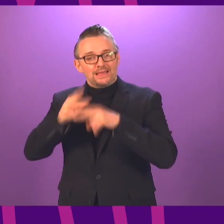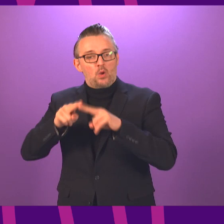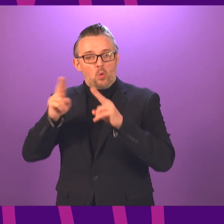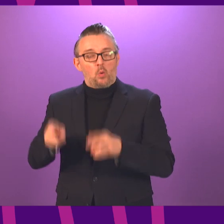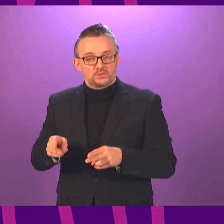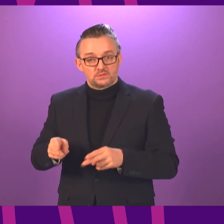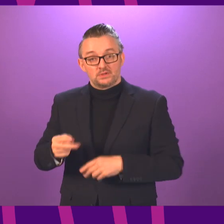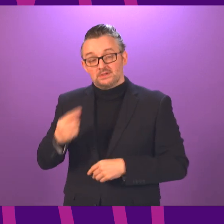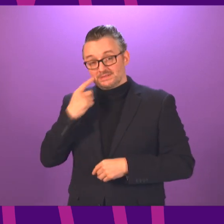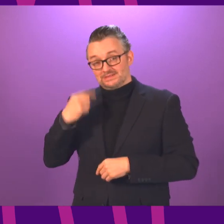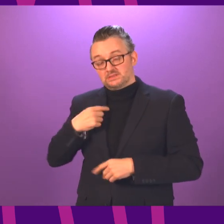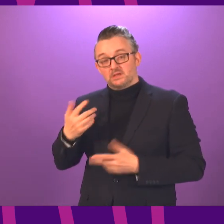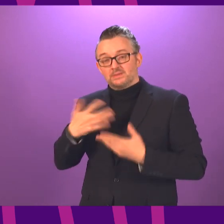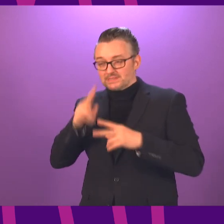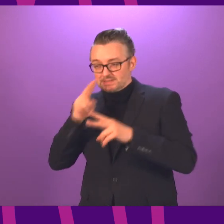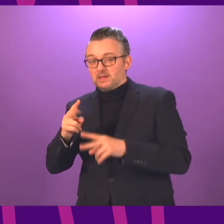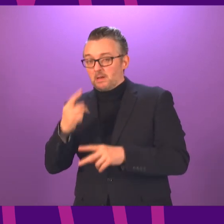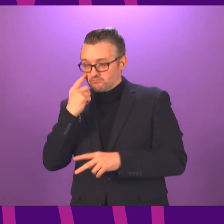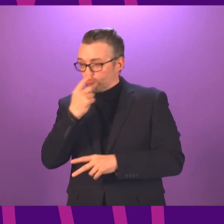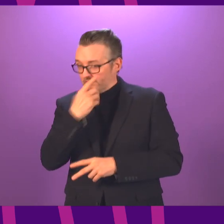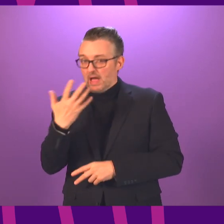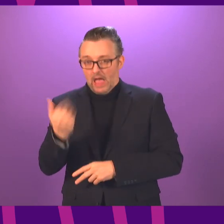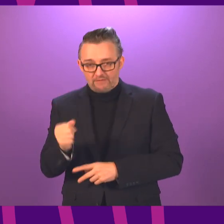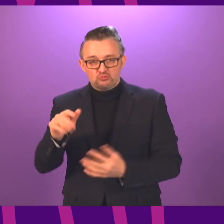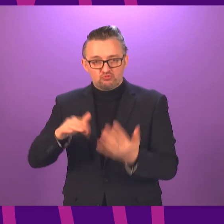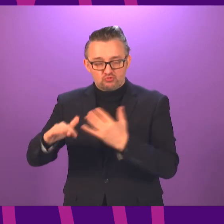Records of Scotland provided early evidence for that view. Yesterday, the University of